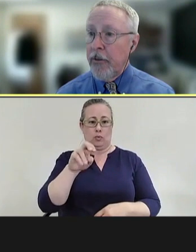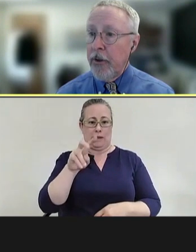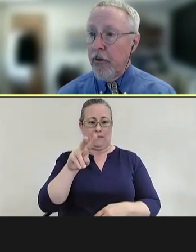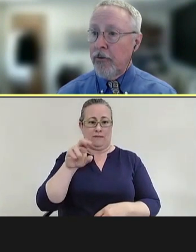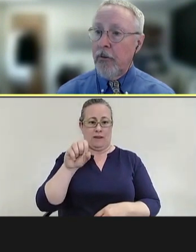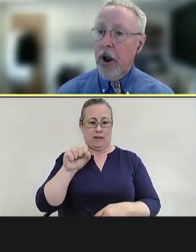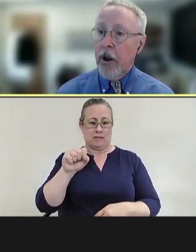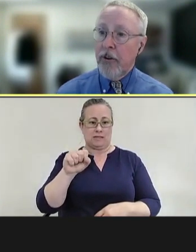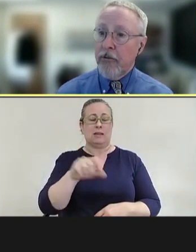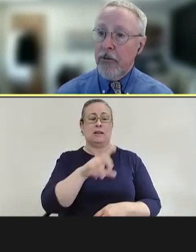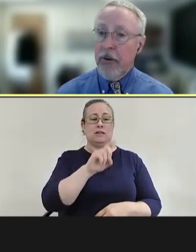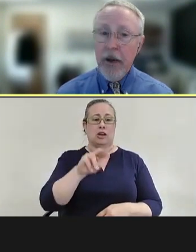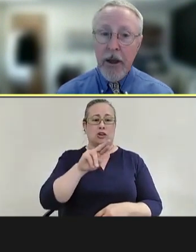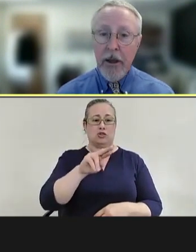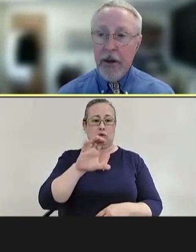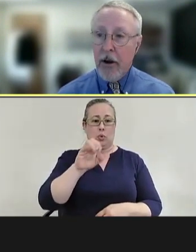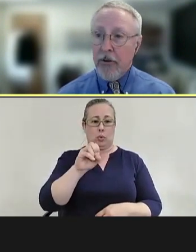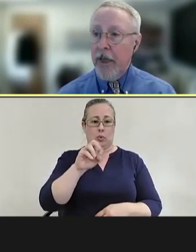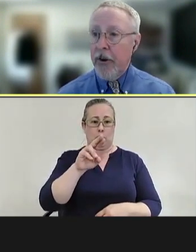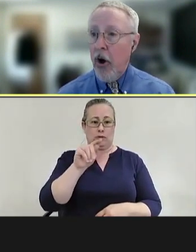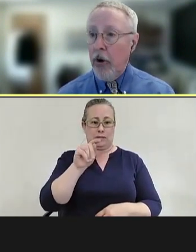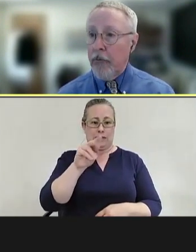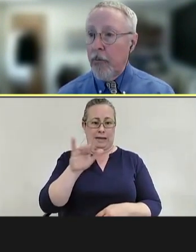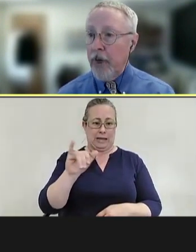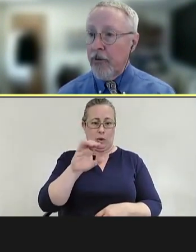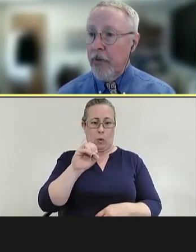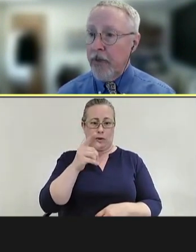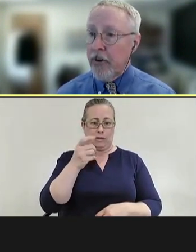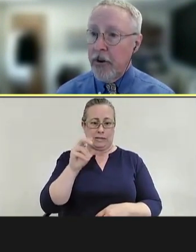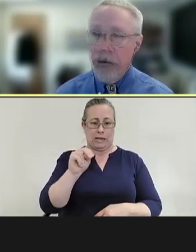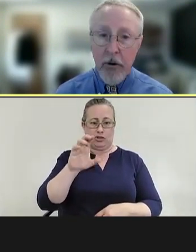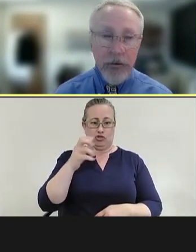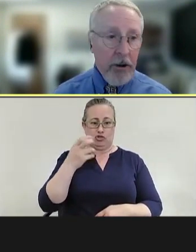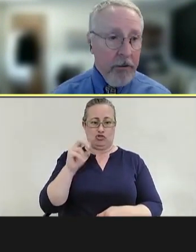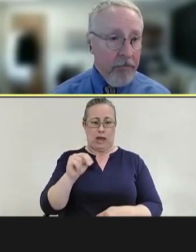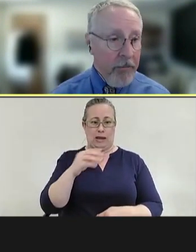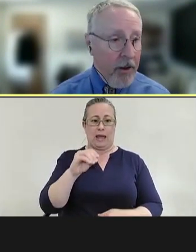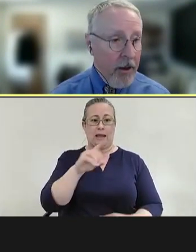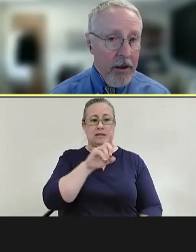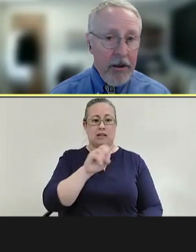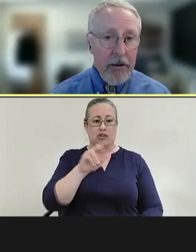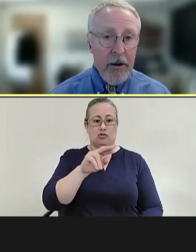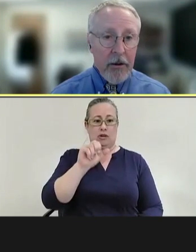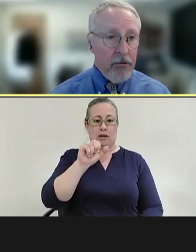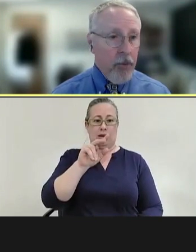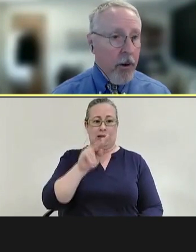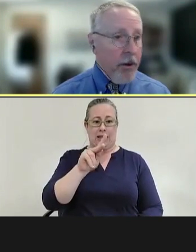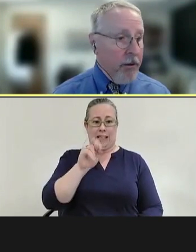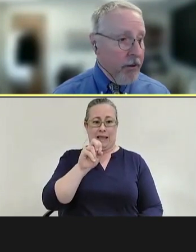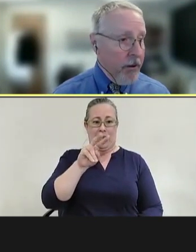University of Rochester and Doctor Kevin Ault from Western Michigan University. Doctor Swami,